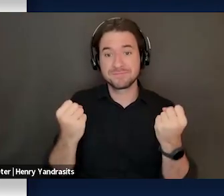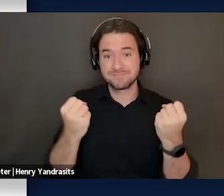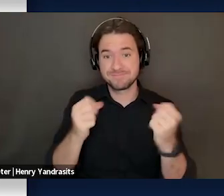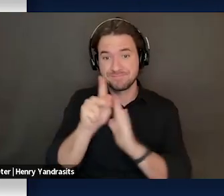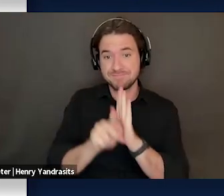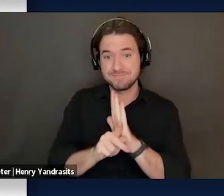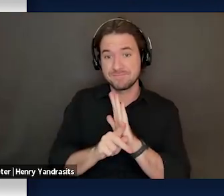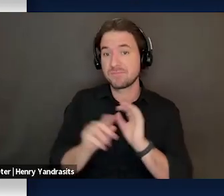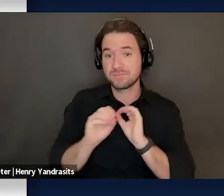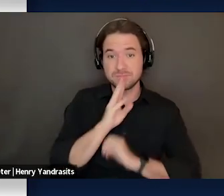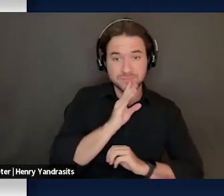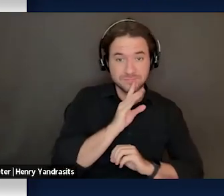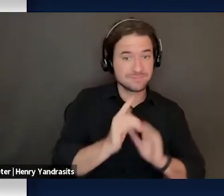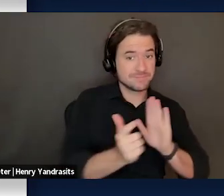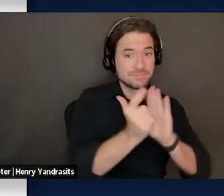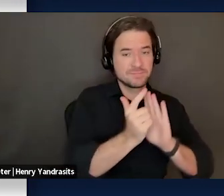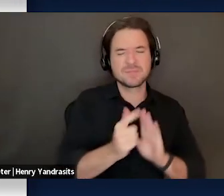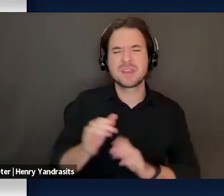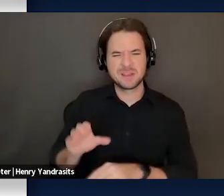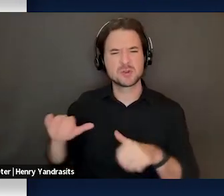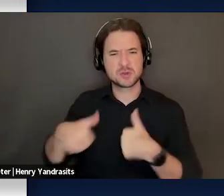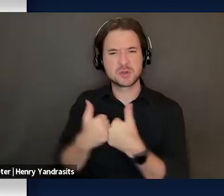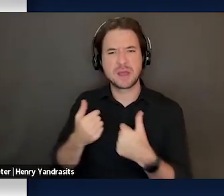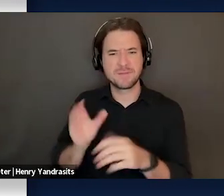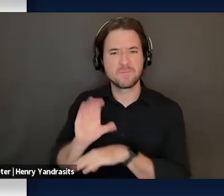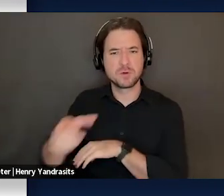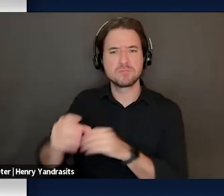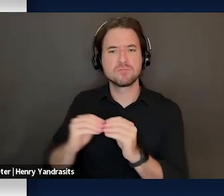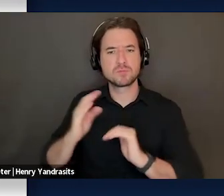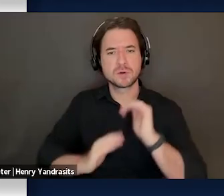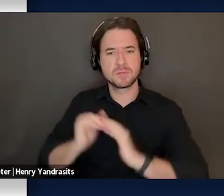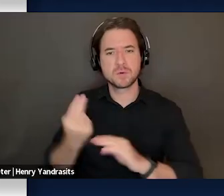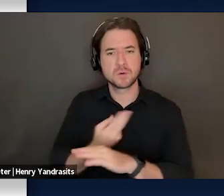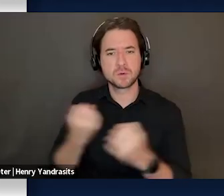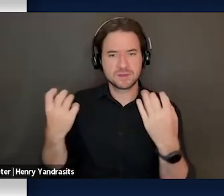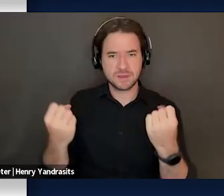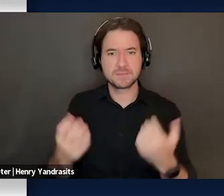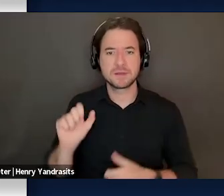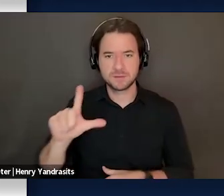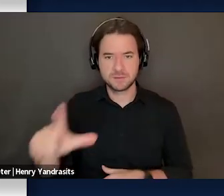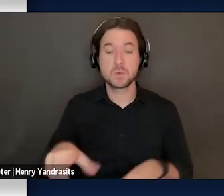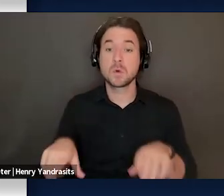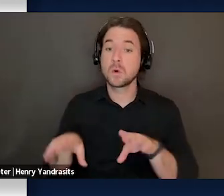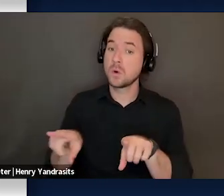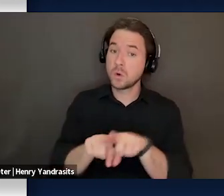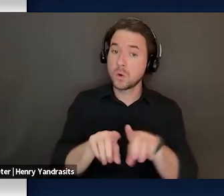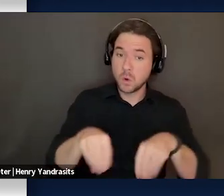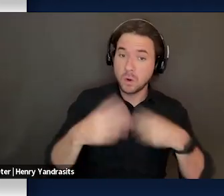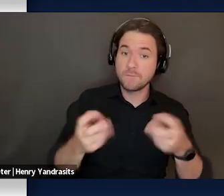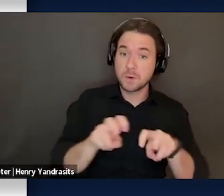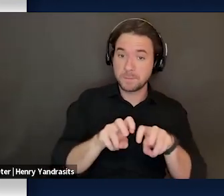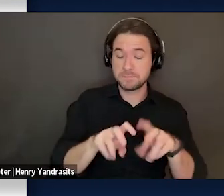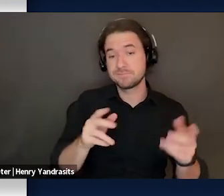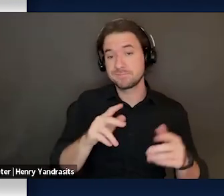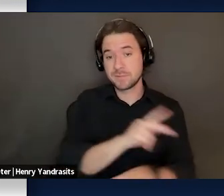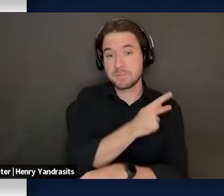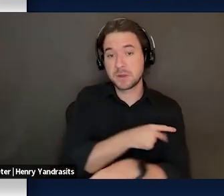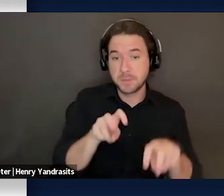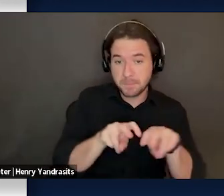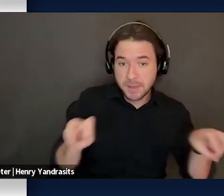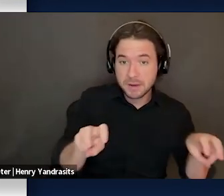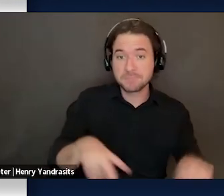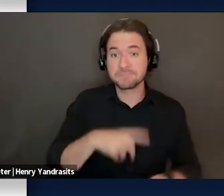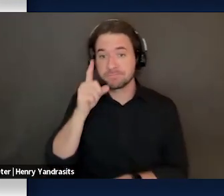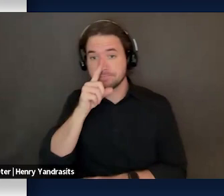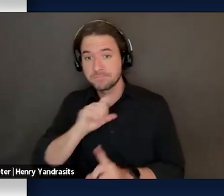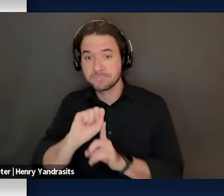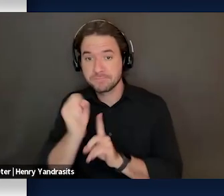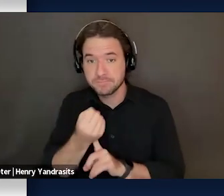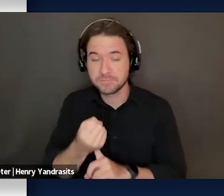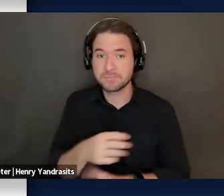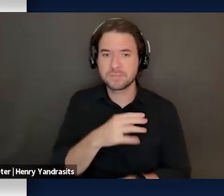And that is really just a challenge and get them more comfortable with ASL. And we also offer patient panels, simulations, and talked about different ways to make things more accessible.